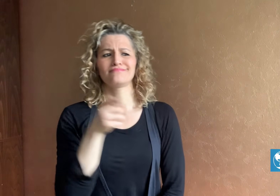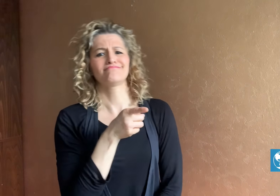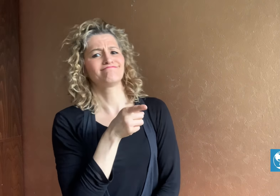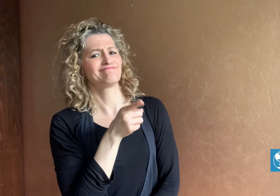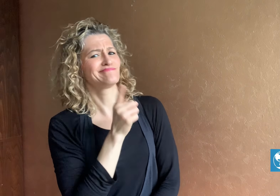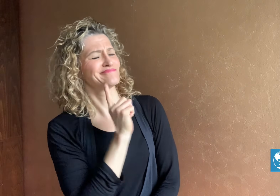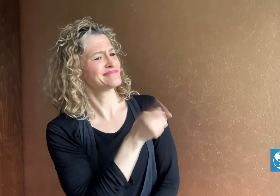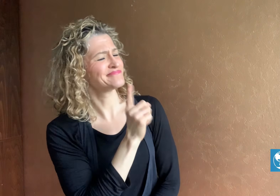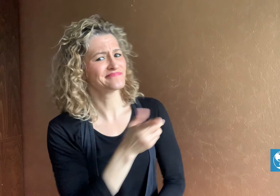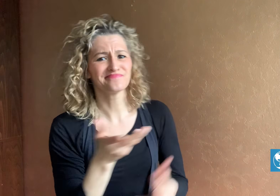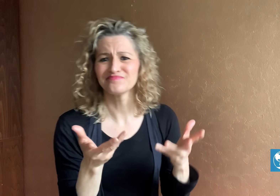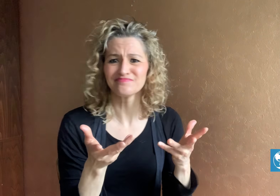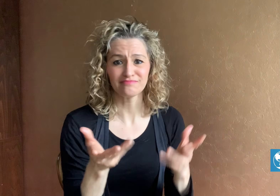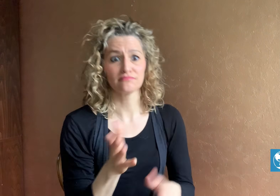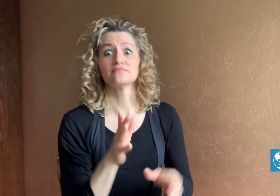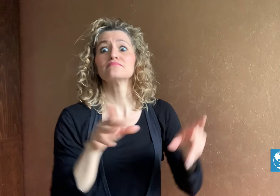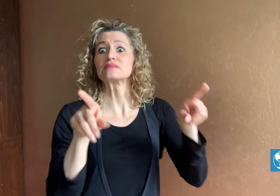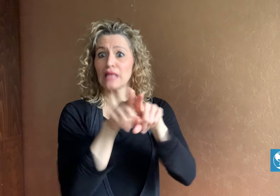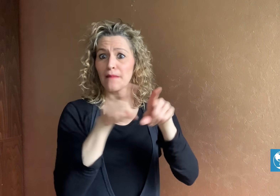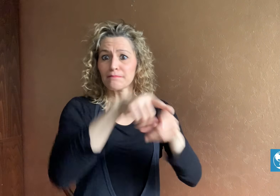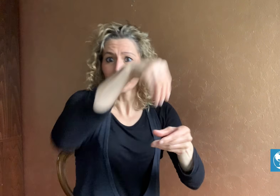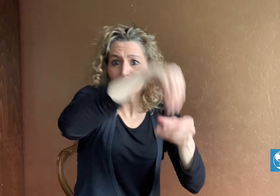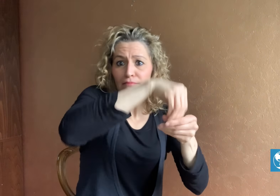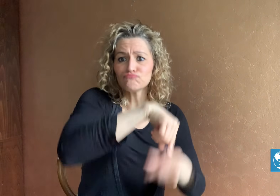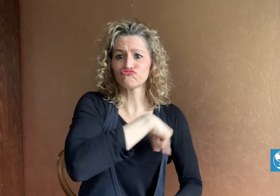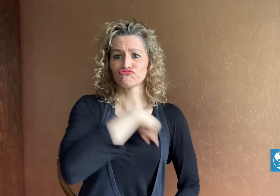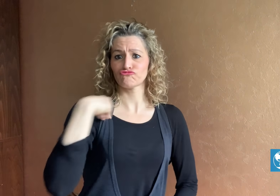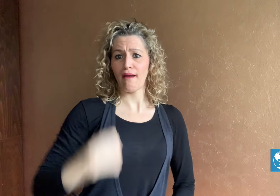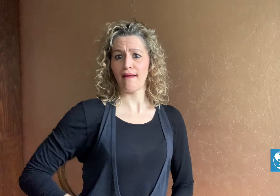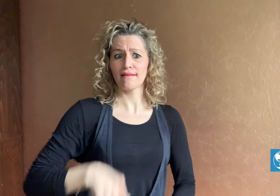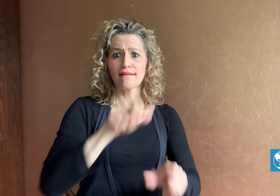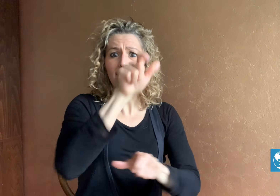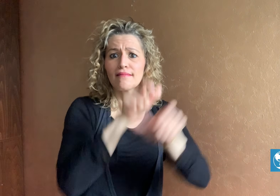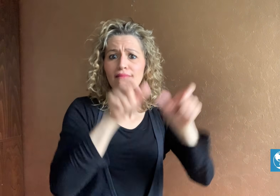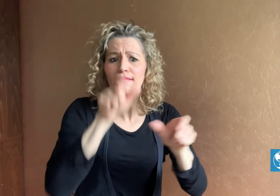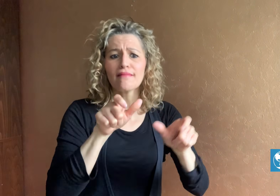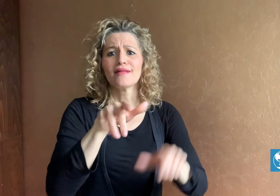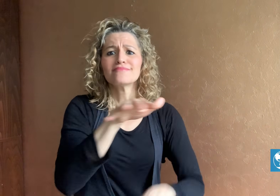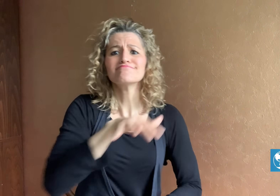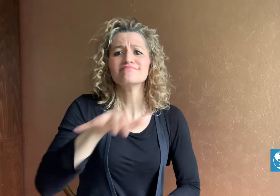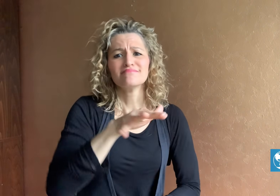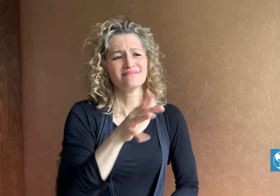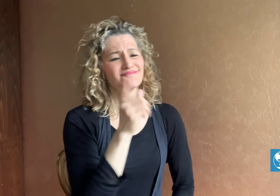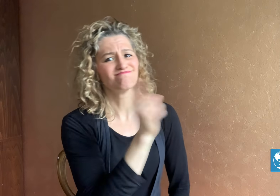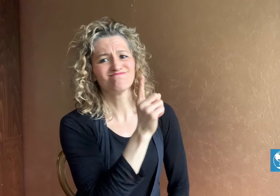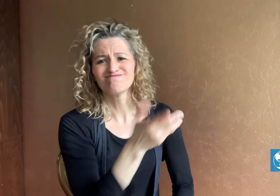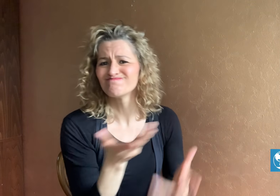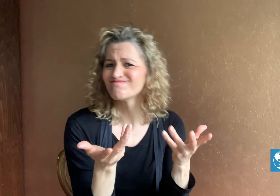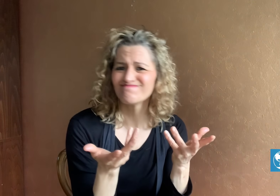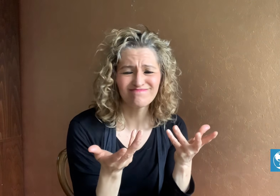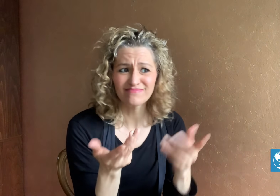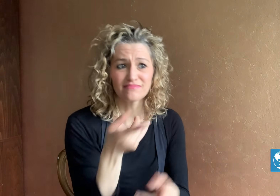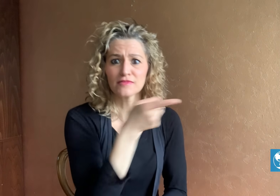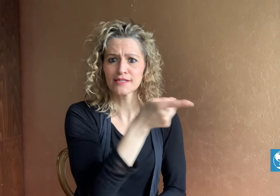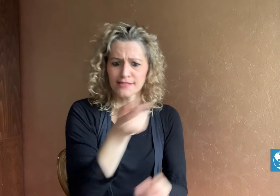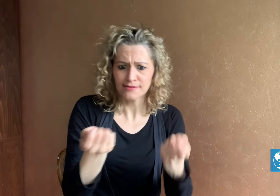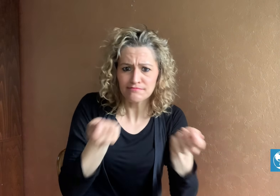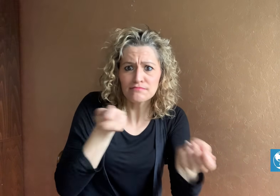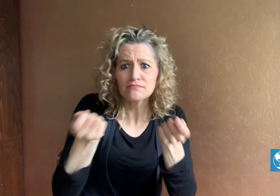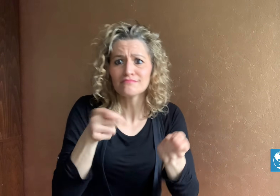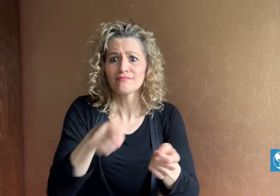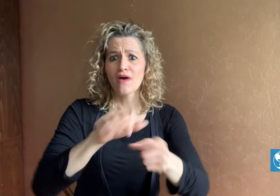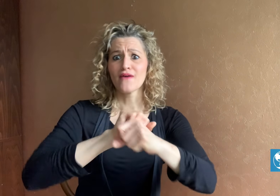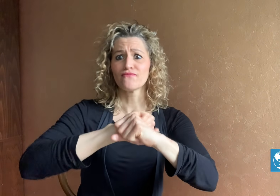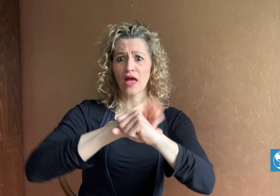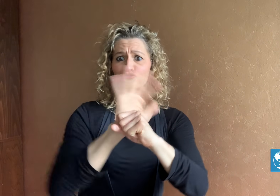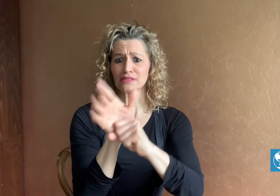at home for its handling of the virus especially